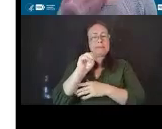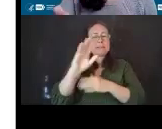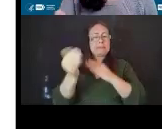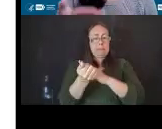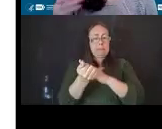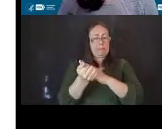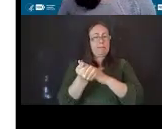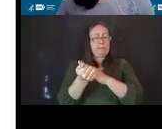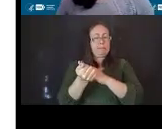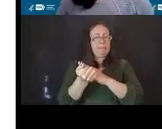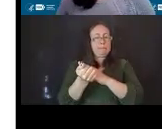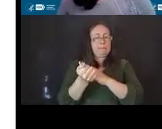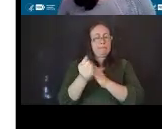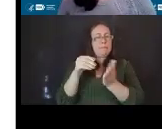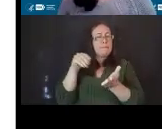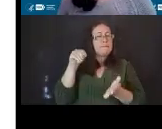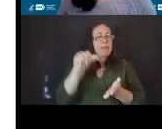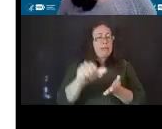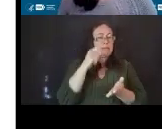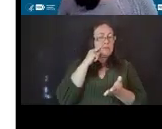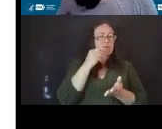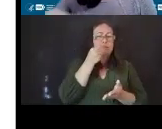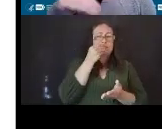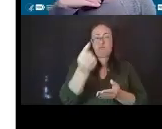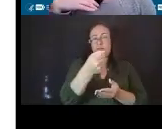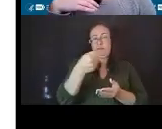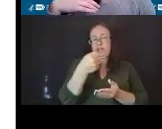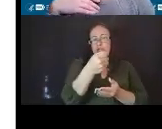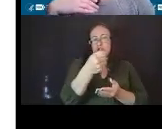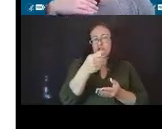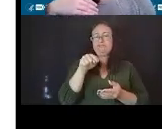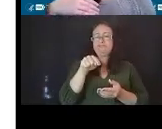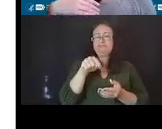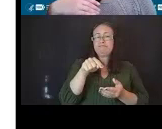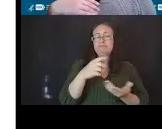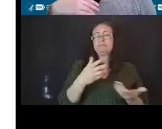It's also worth looking into checking in with your program officer.